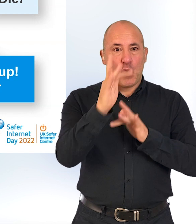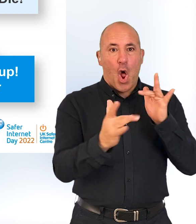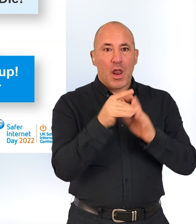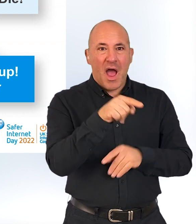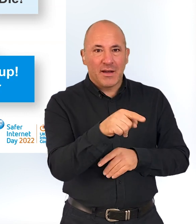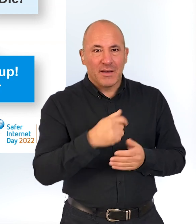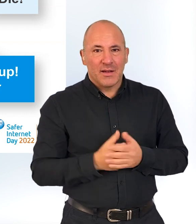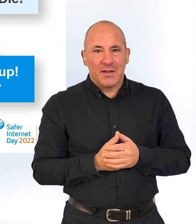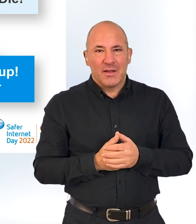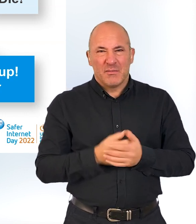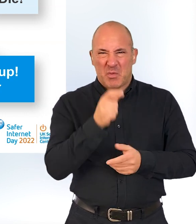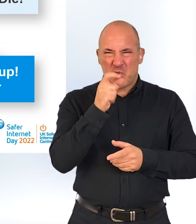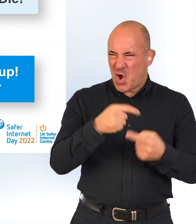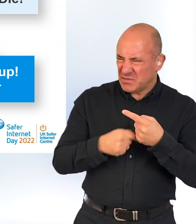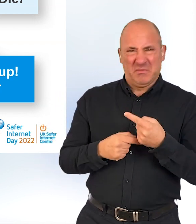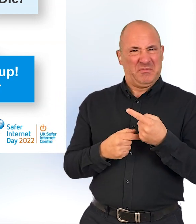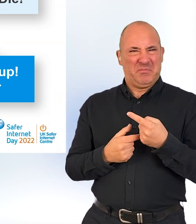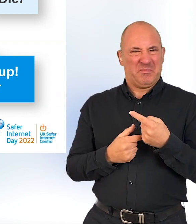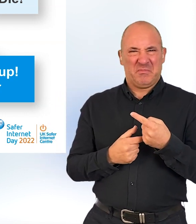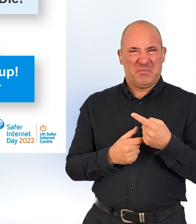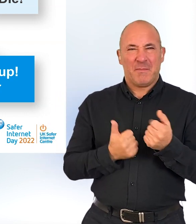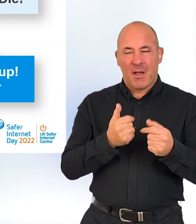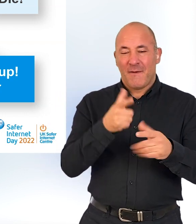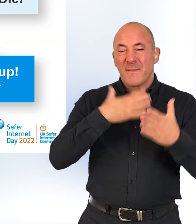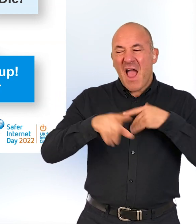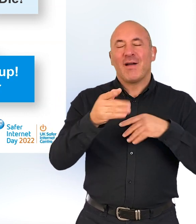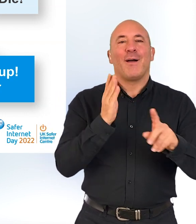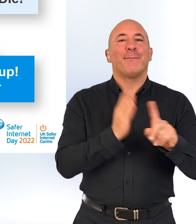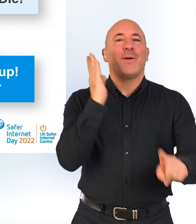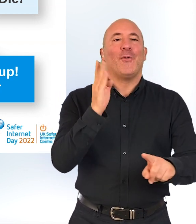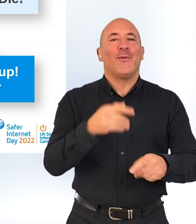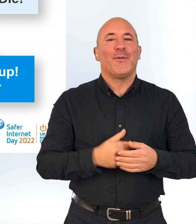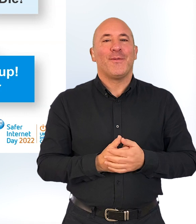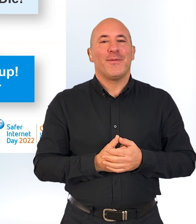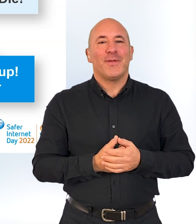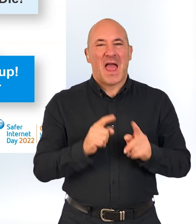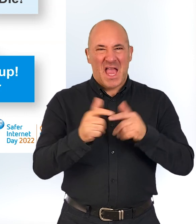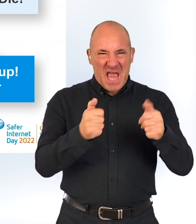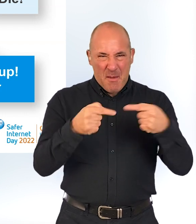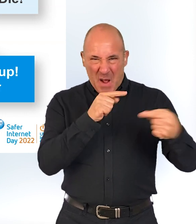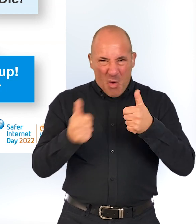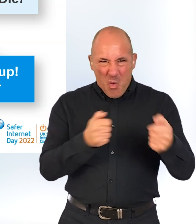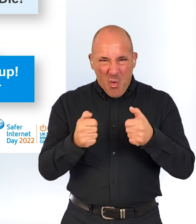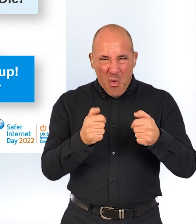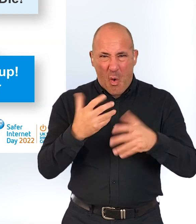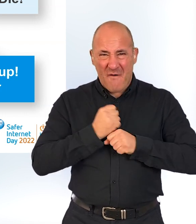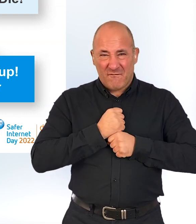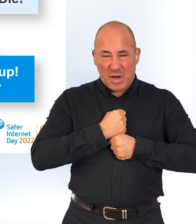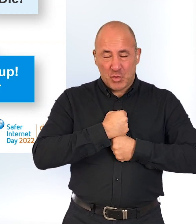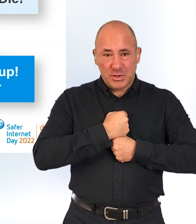You might not recognise the term but you probably recognise the behaviour. In the heat of battle in a game or through frustration,